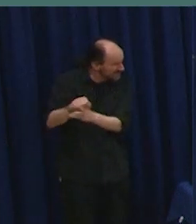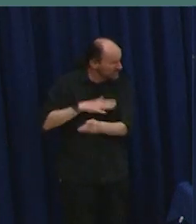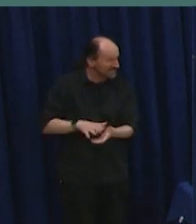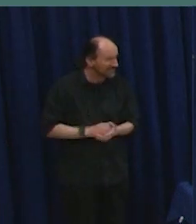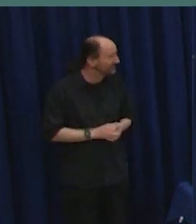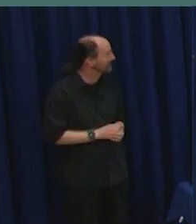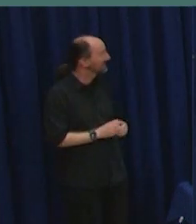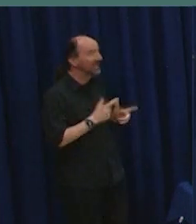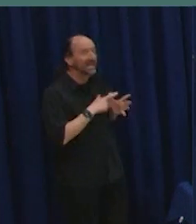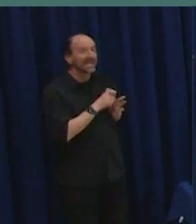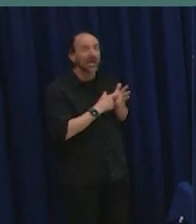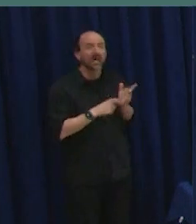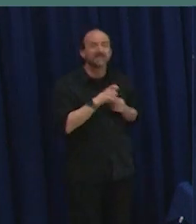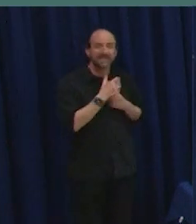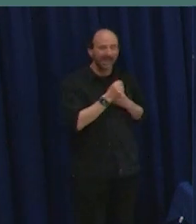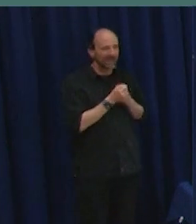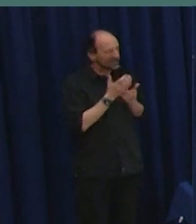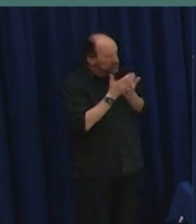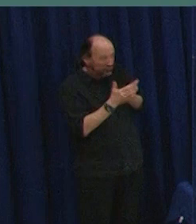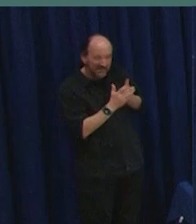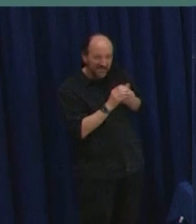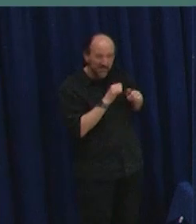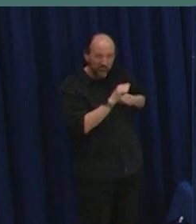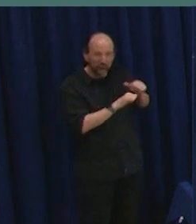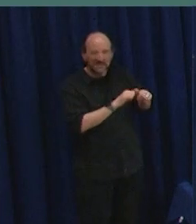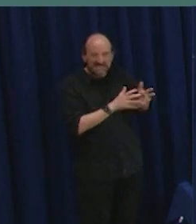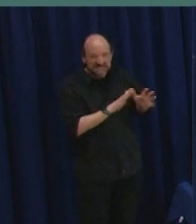I wouldn't call it screening, it's a bit more detailed than that, but that uses a questionnaire